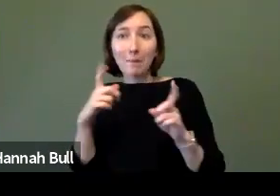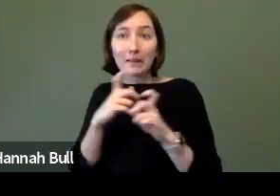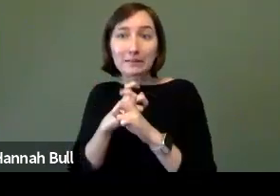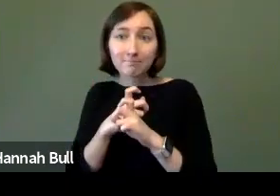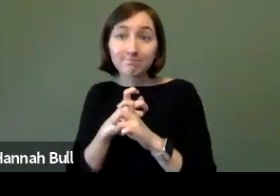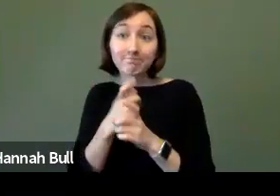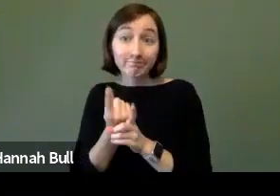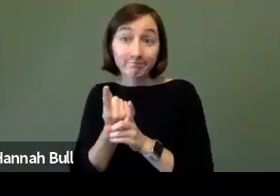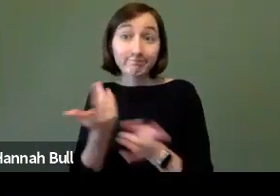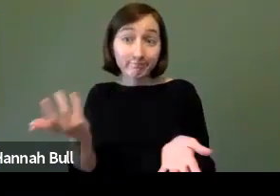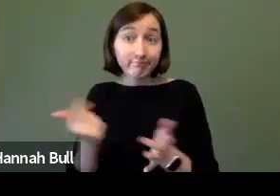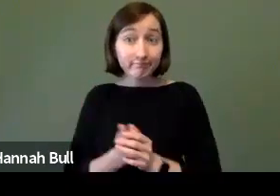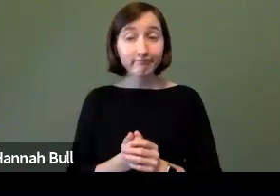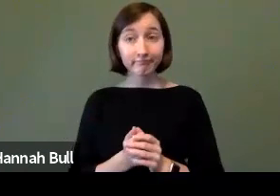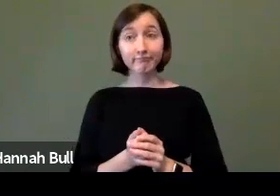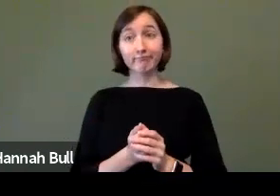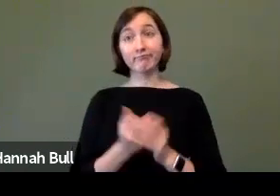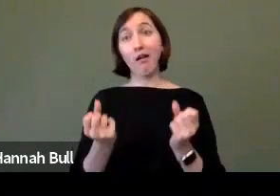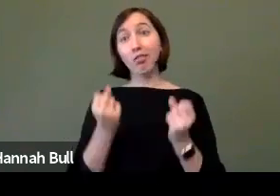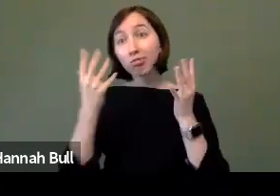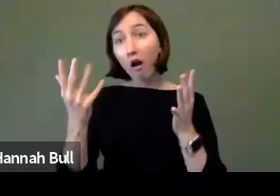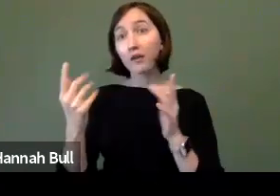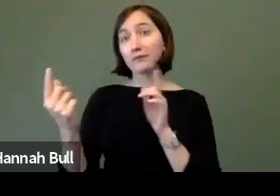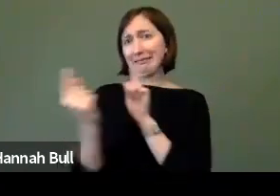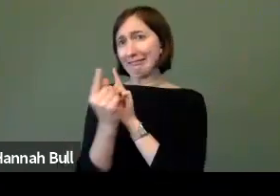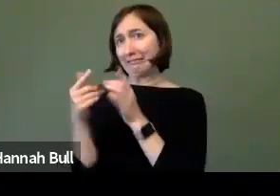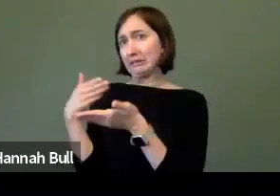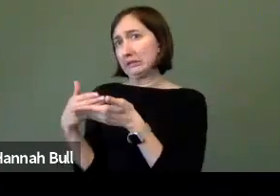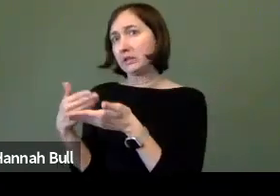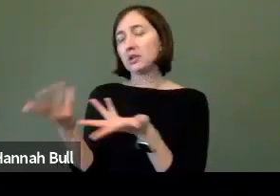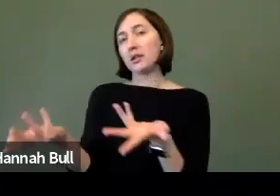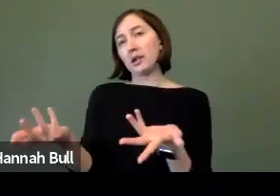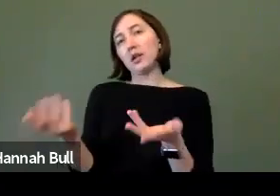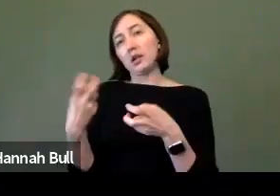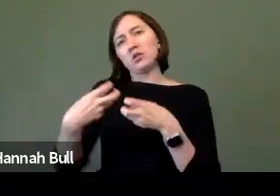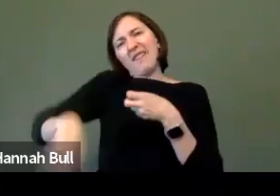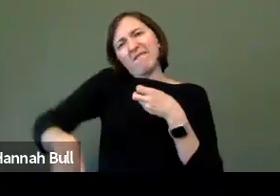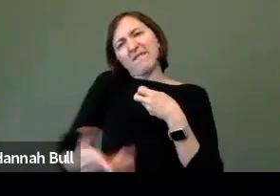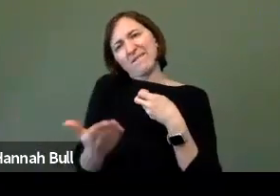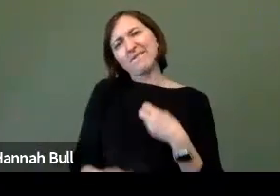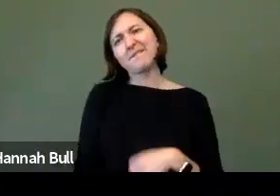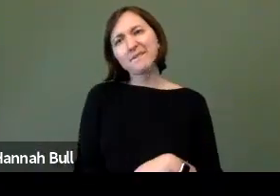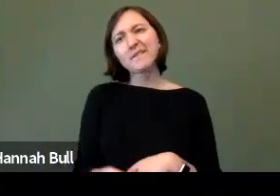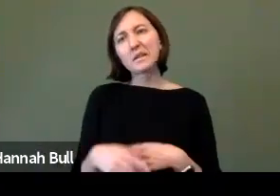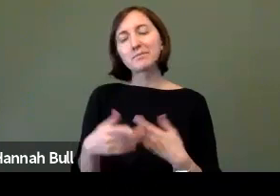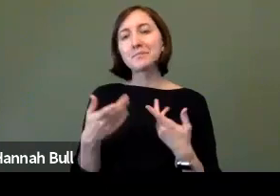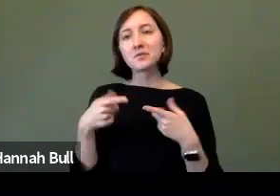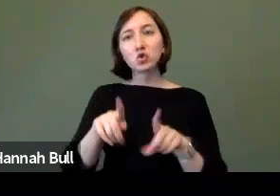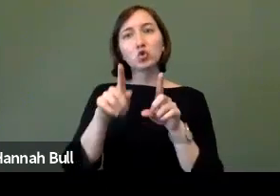It requires a lot of proximity. So it can be perceived as a difficult role during a pandemic.